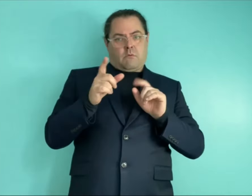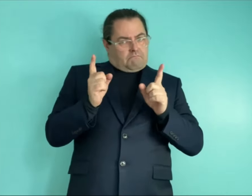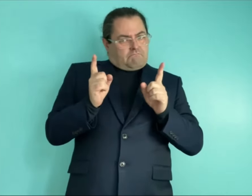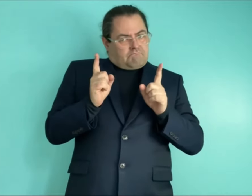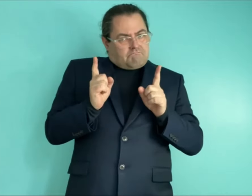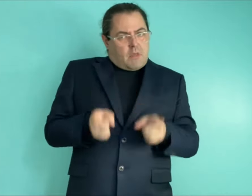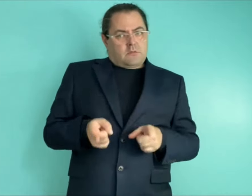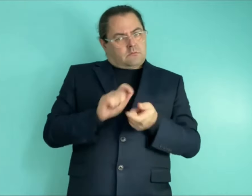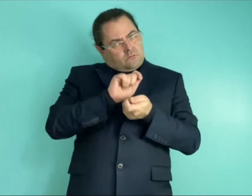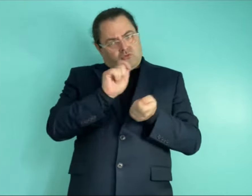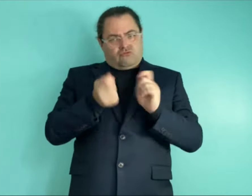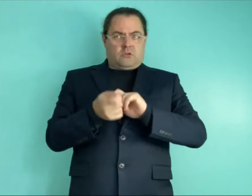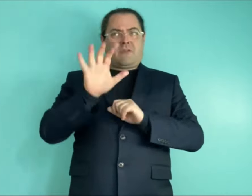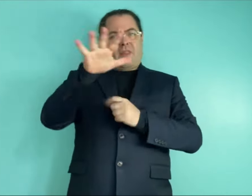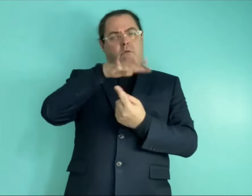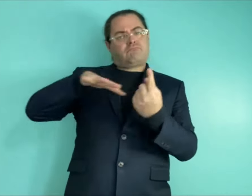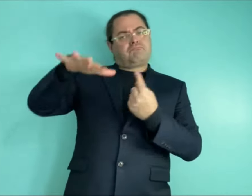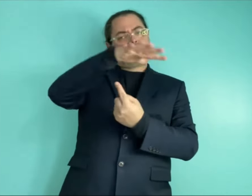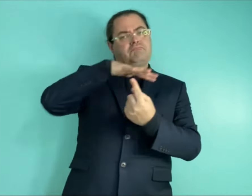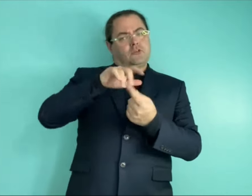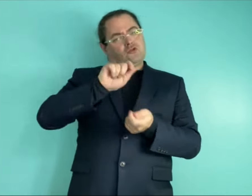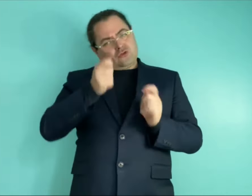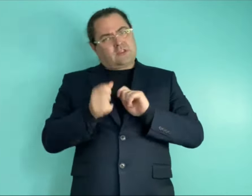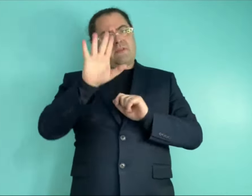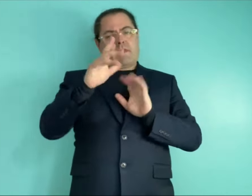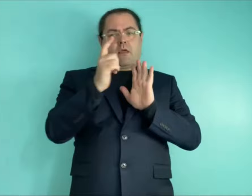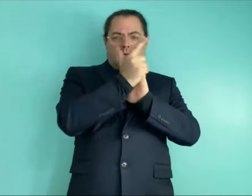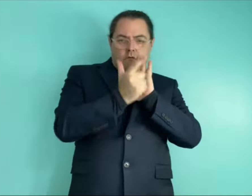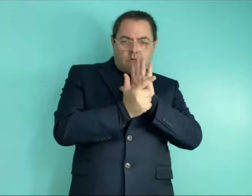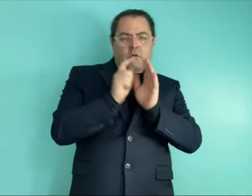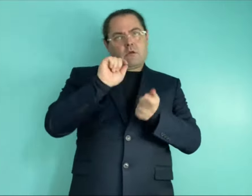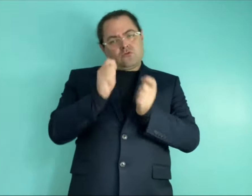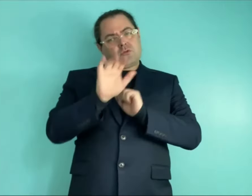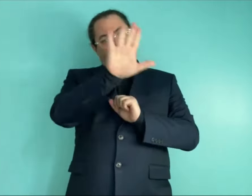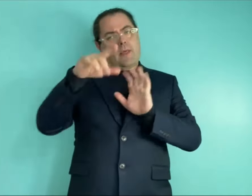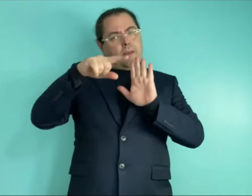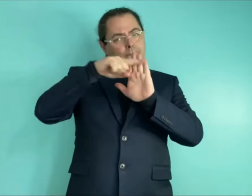change policies, or they develop policies they review existing policies, but they also